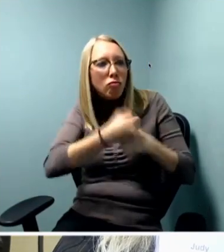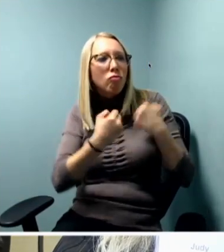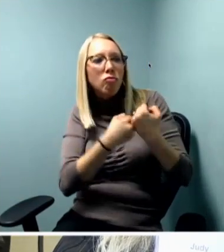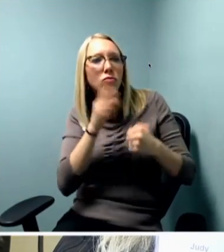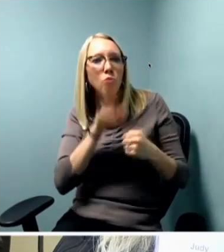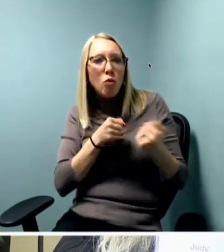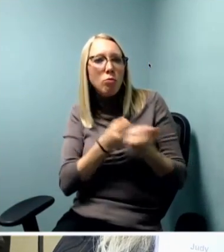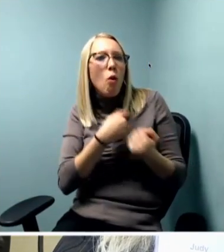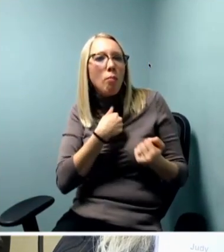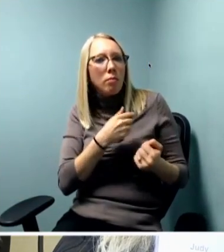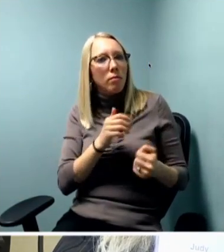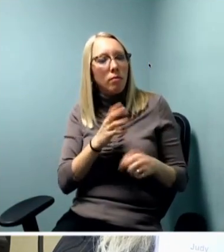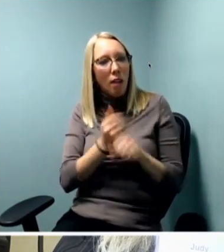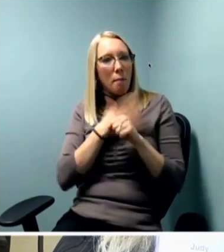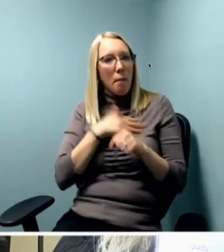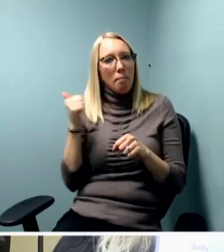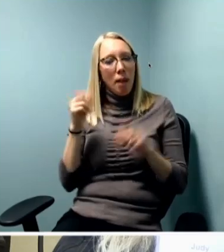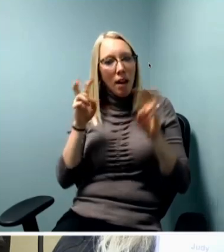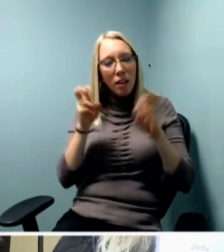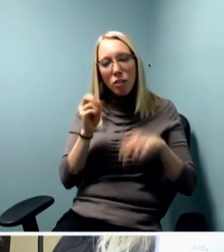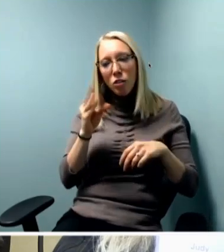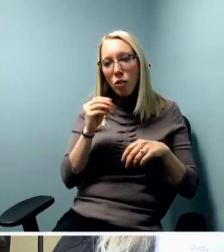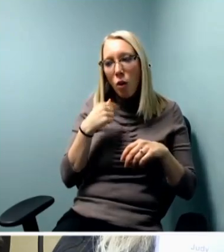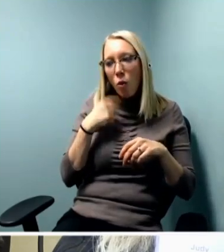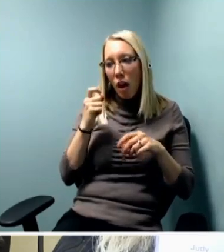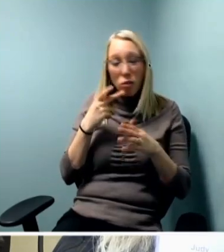So, the way we learned it was just by doing.